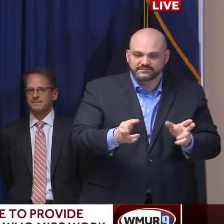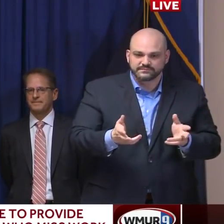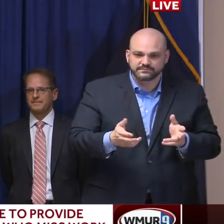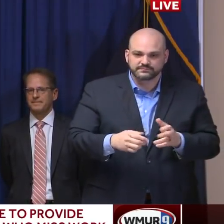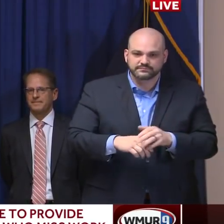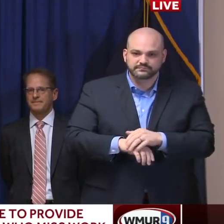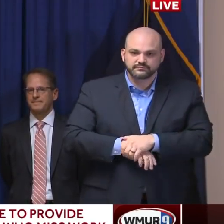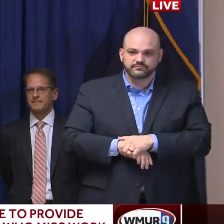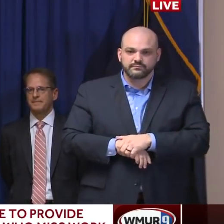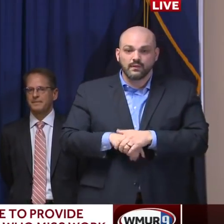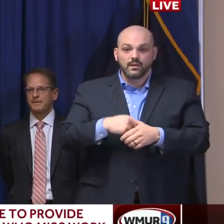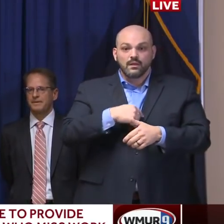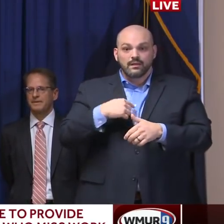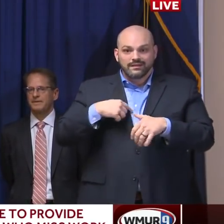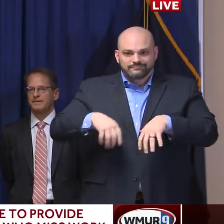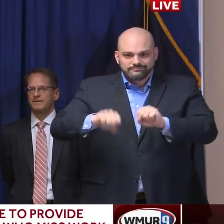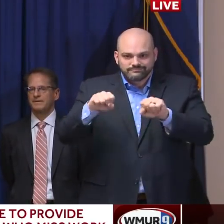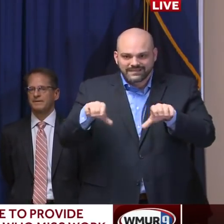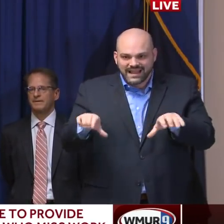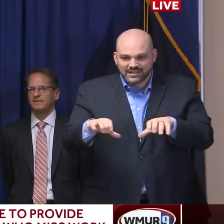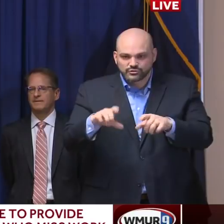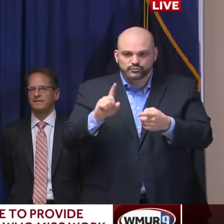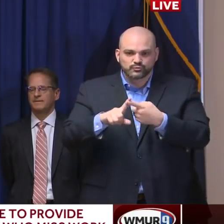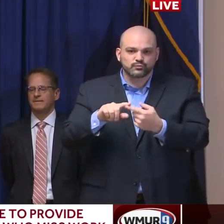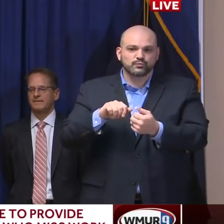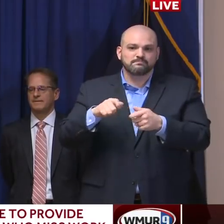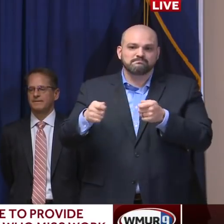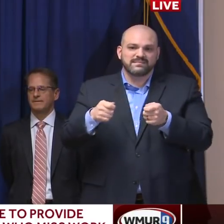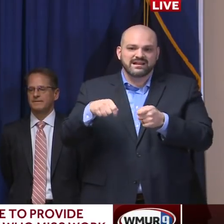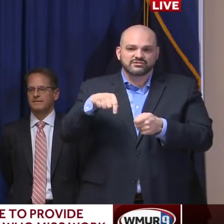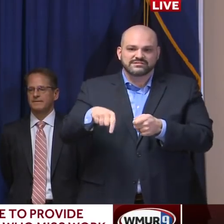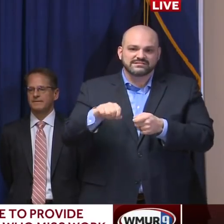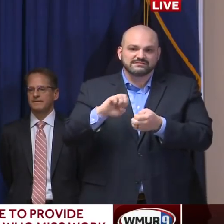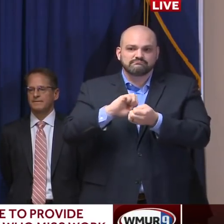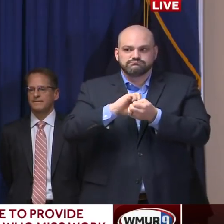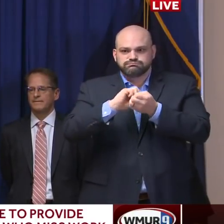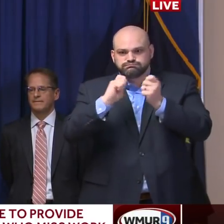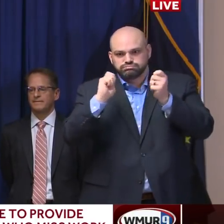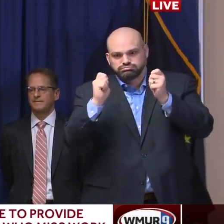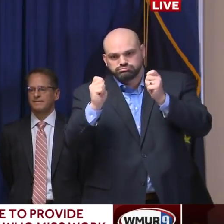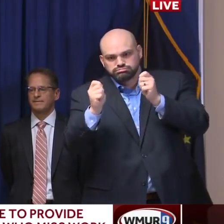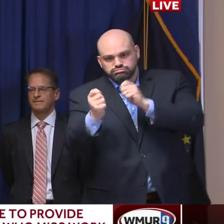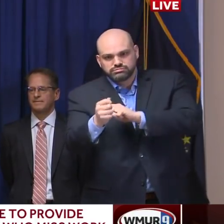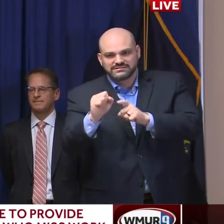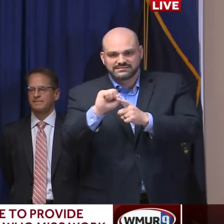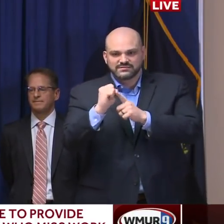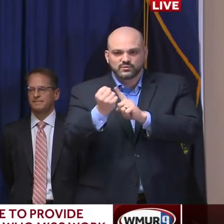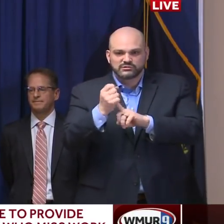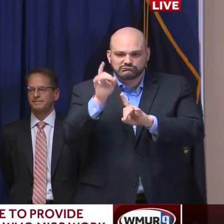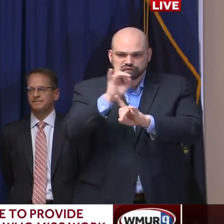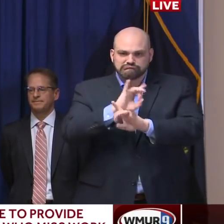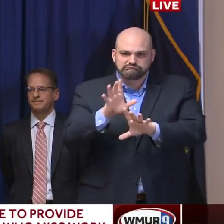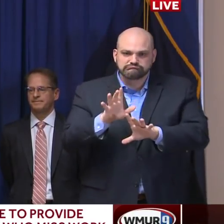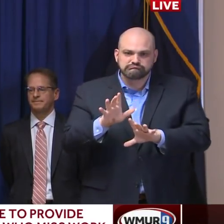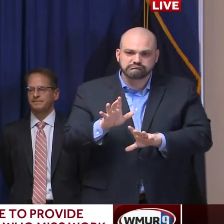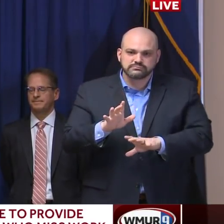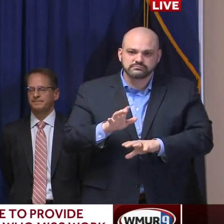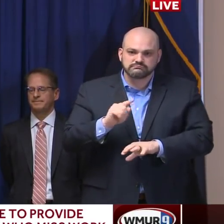IN CLOSING, WE ARE TAKING UNPRECEDENTED ACTION TODAY AS A STATE TO HELP MANAGE EVOLVING PUBLIC HEALTH SITUATION.